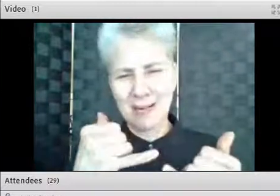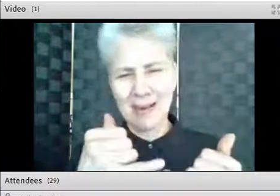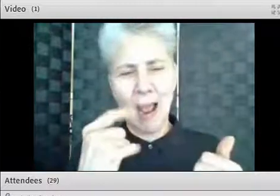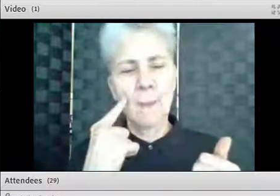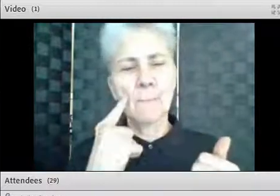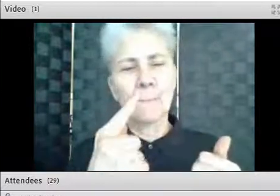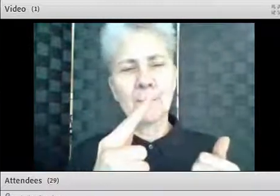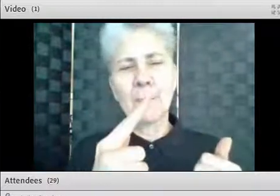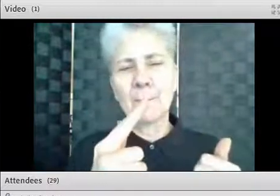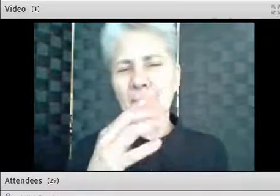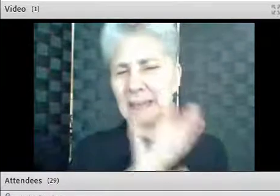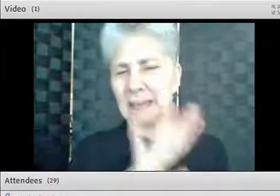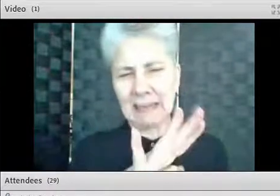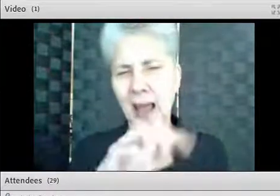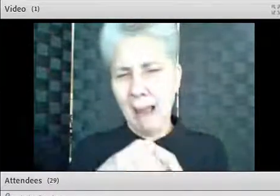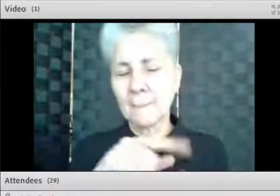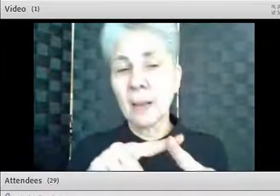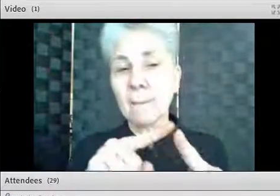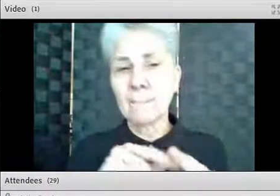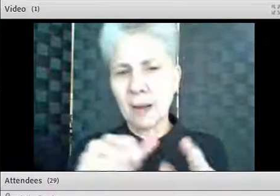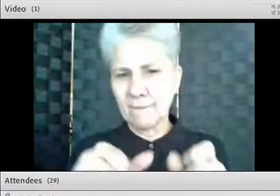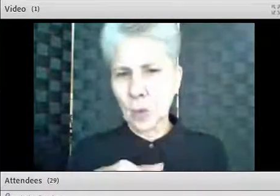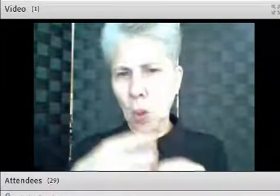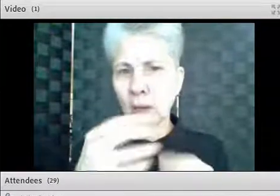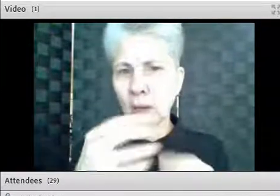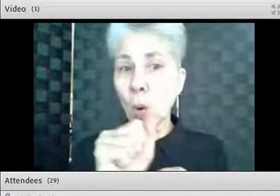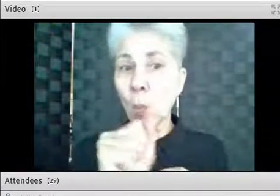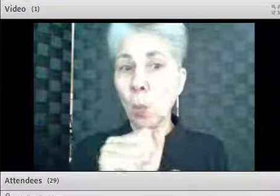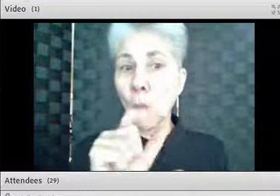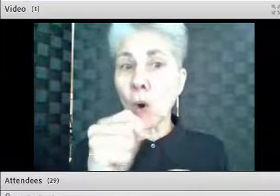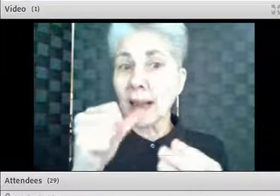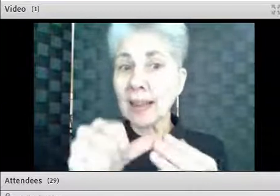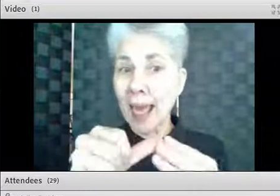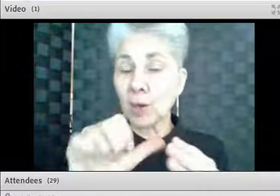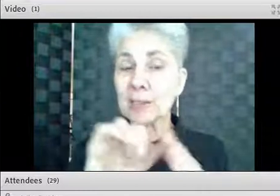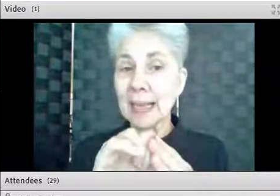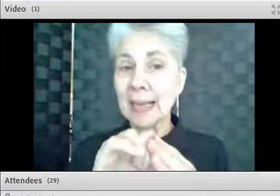but just if you look up work letters in that Classification and Shelflisting Manual,